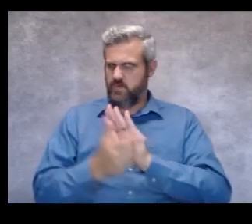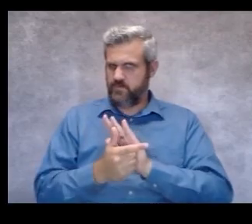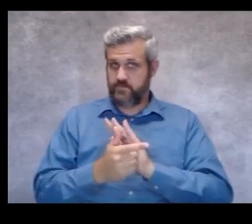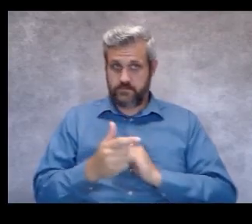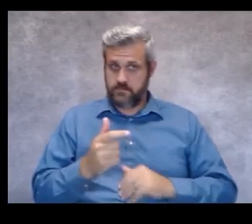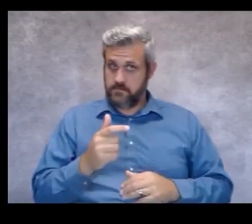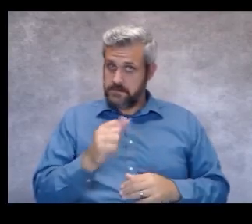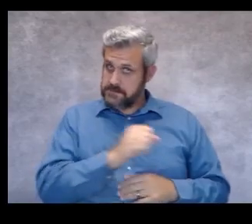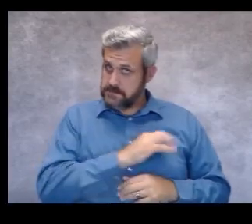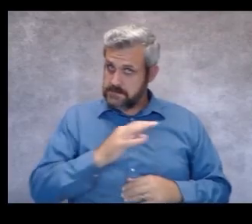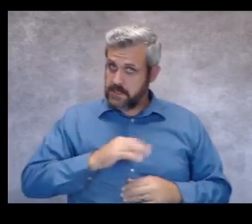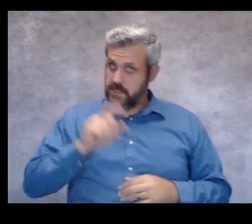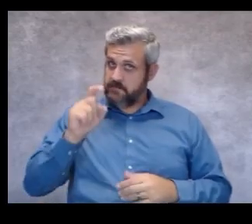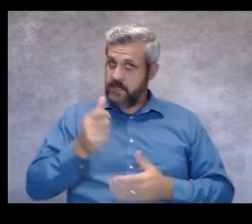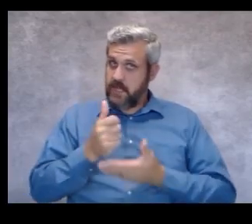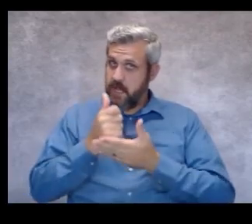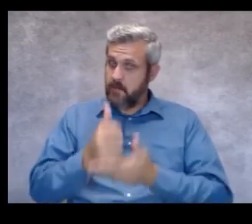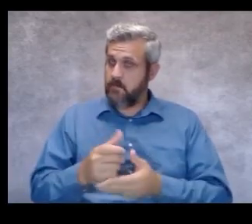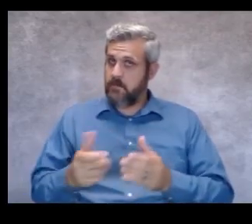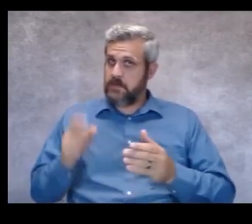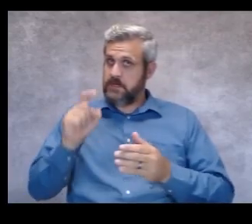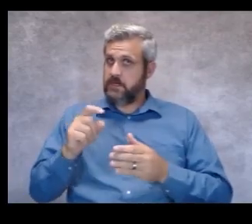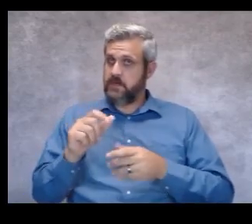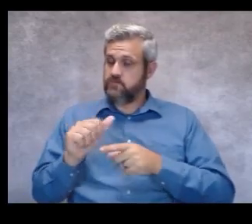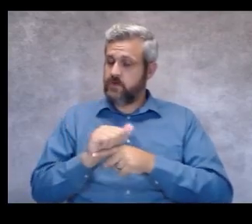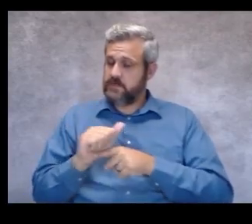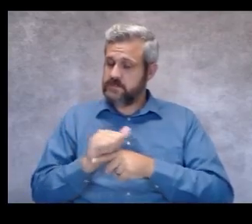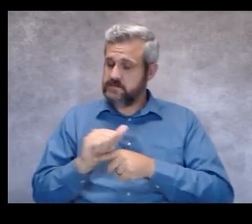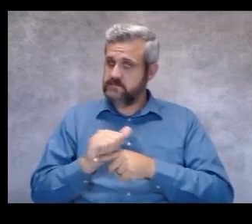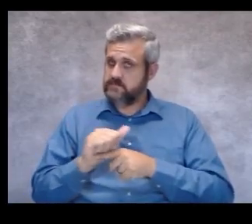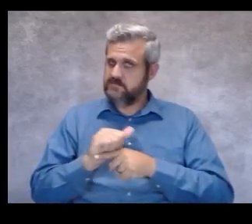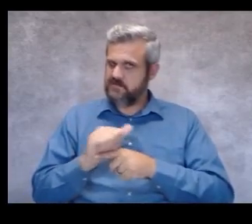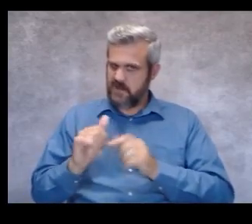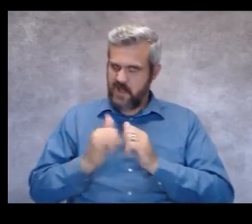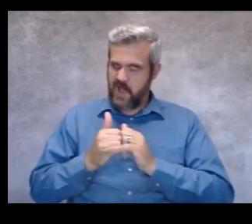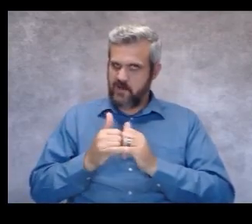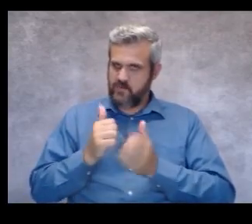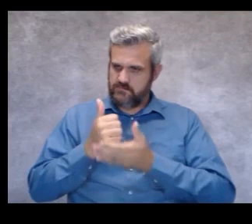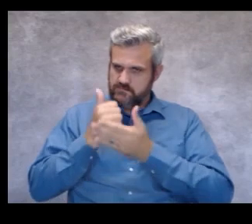Do staff need assistance, training on assistance or training on how to assist